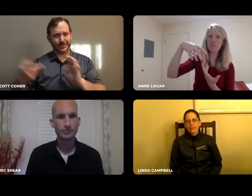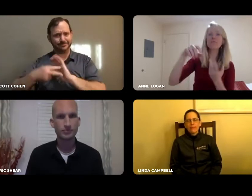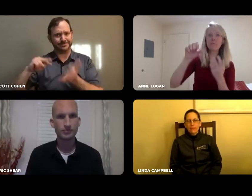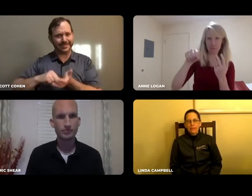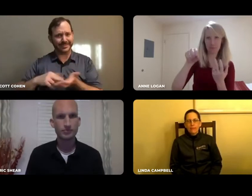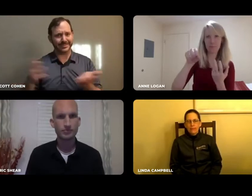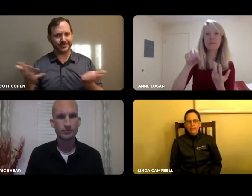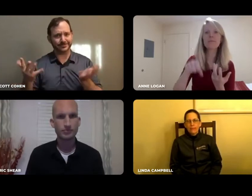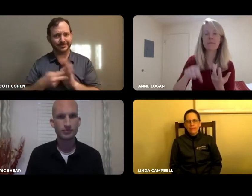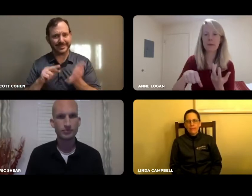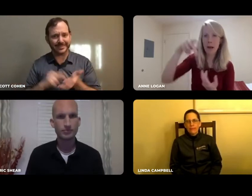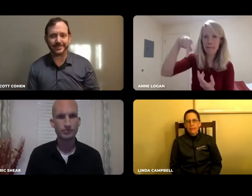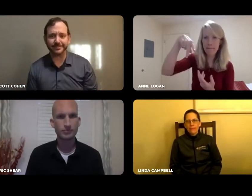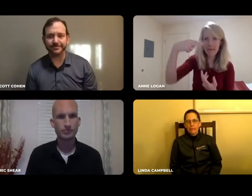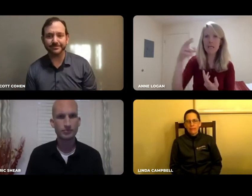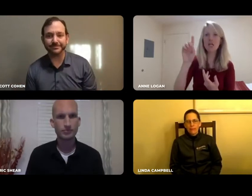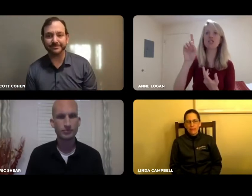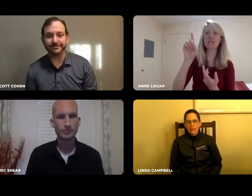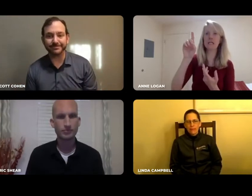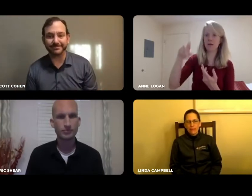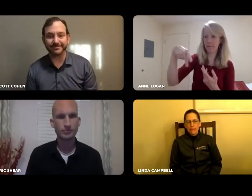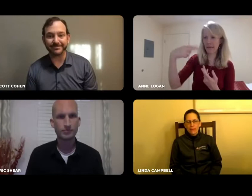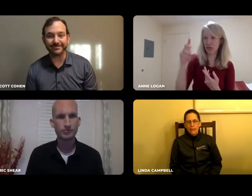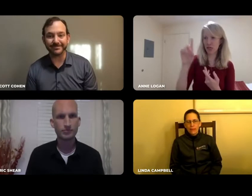What does that mean? ANNE LOGAN: Yes